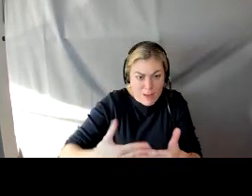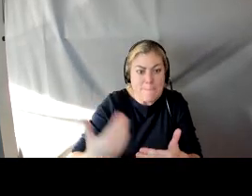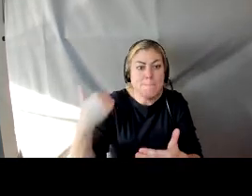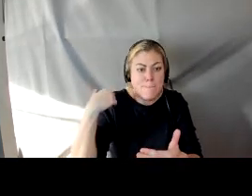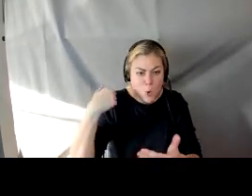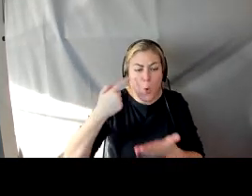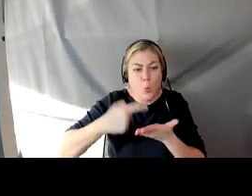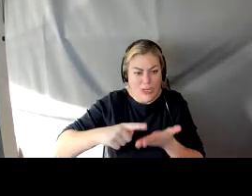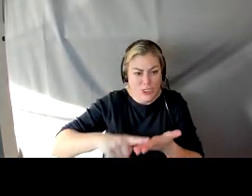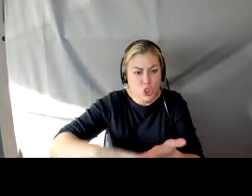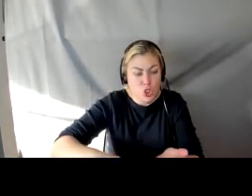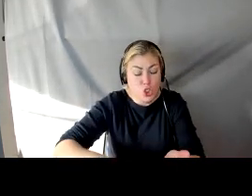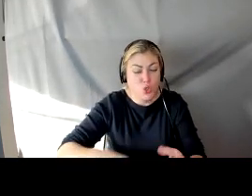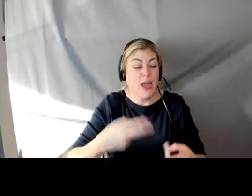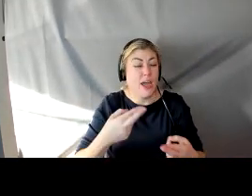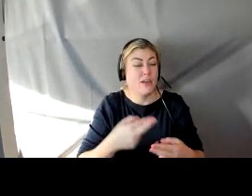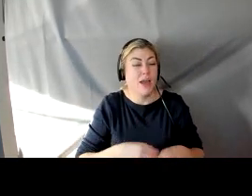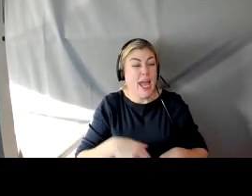build up our data gathering.